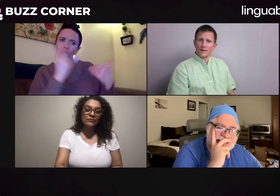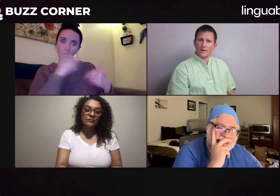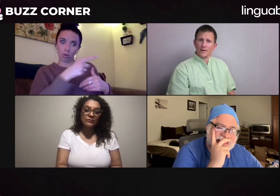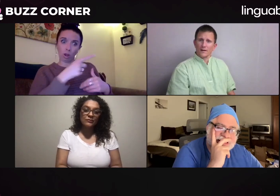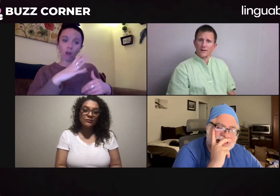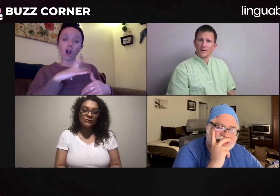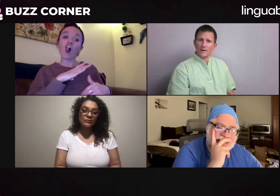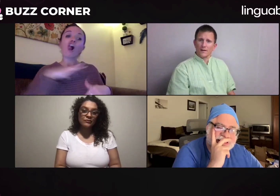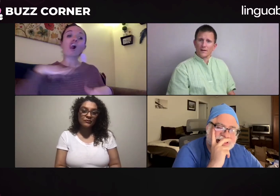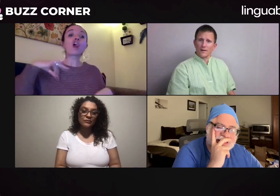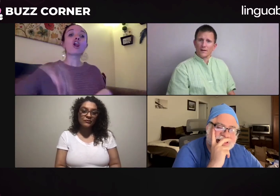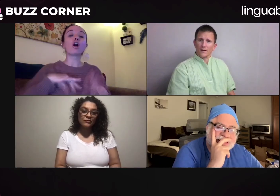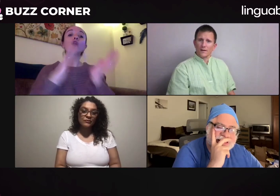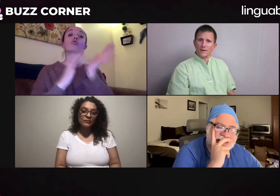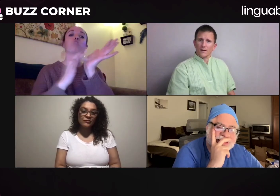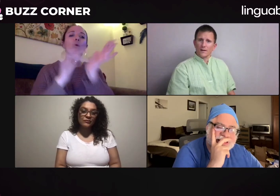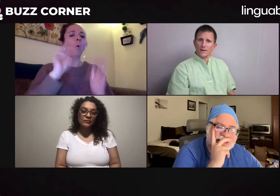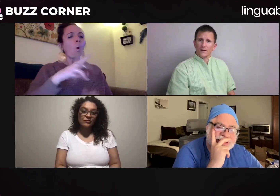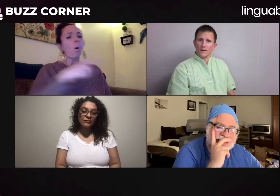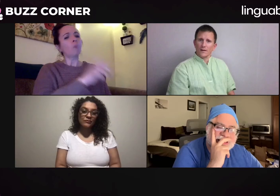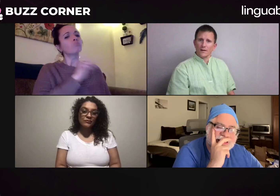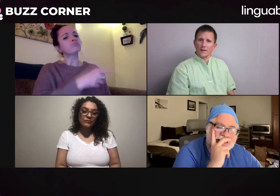and make sure that not just taking advantage of their position